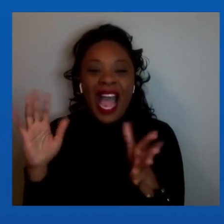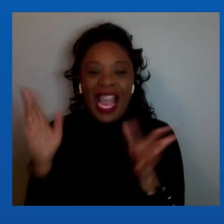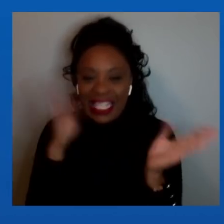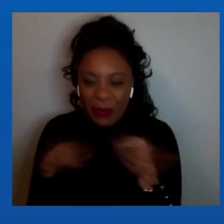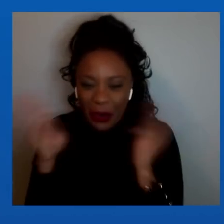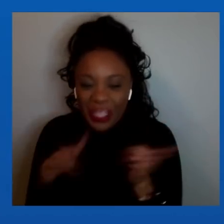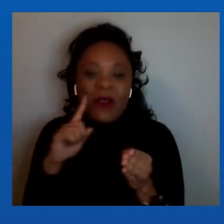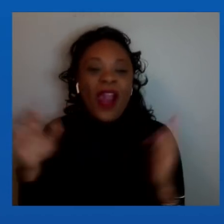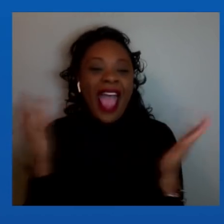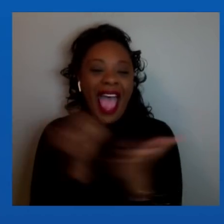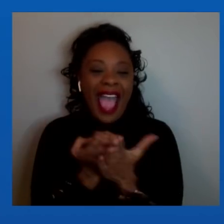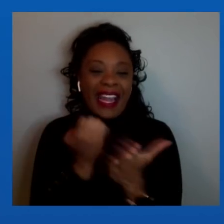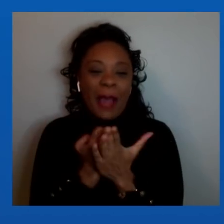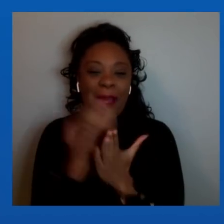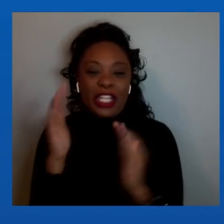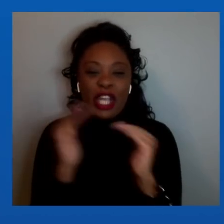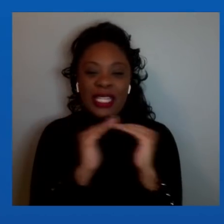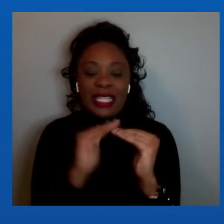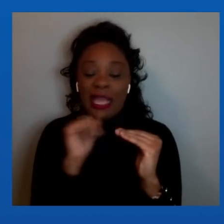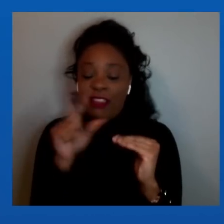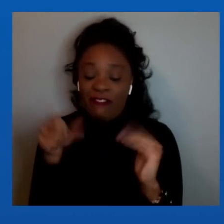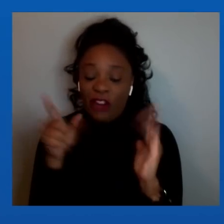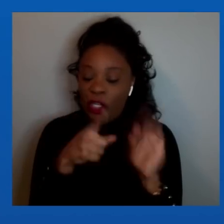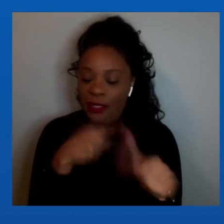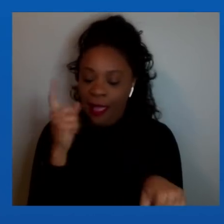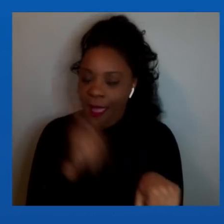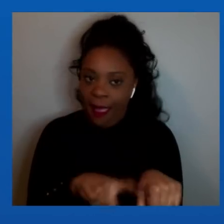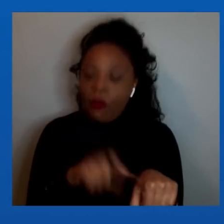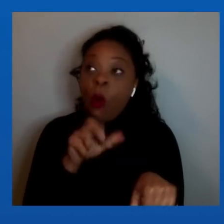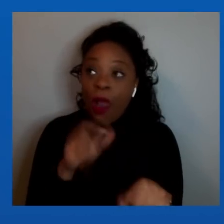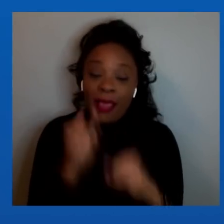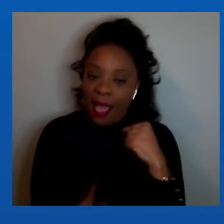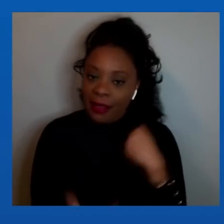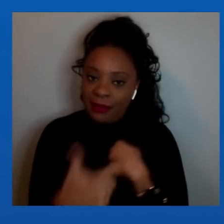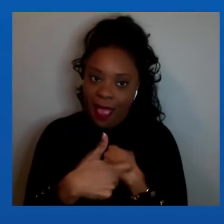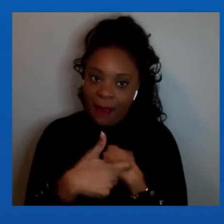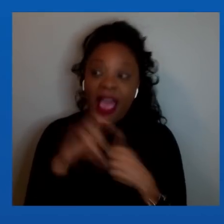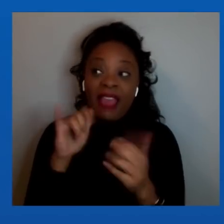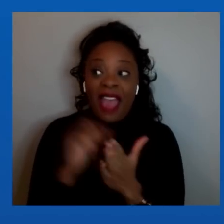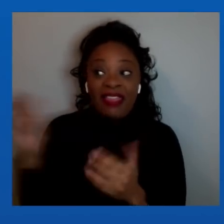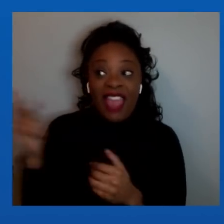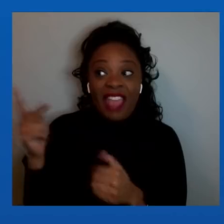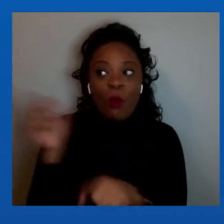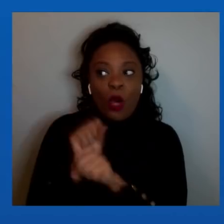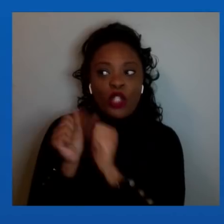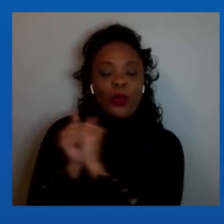And this is not the first time, nor will it be the last that they have worked together in this cause.